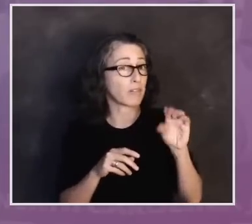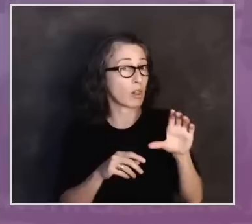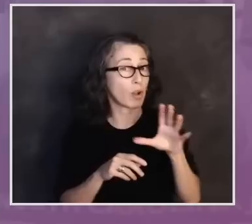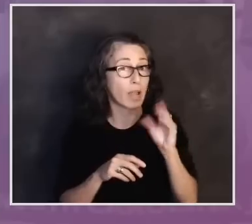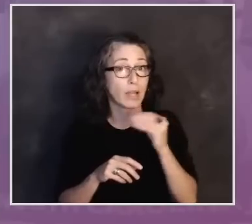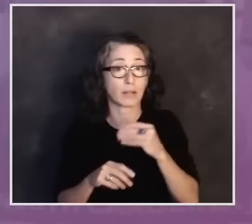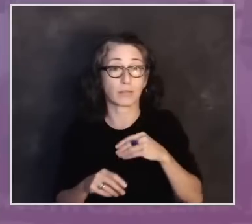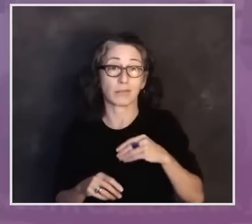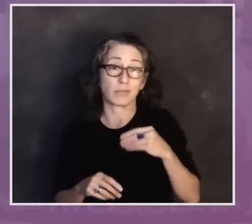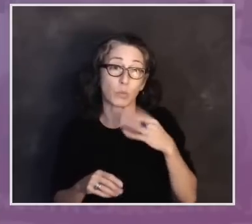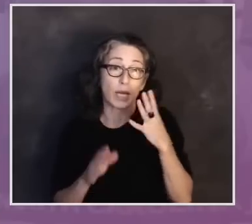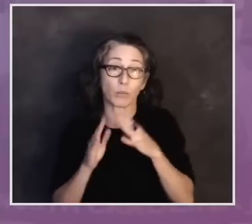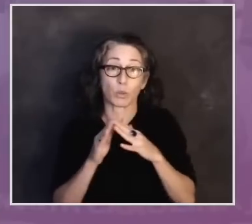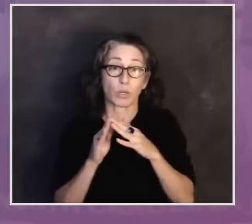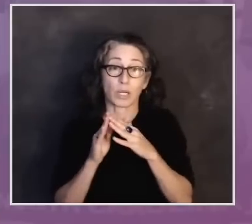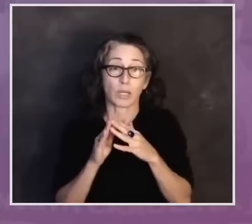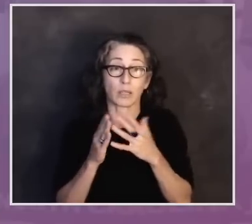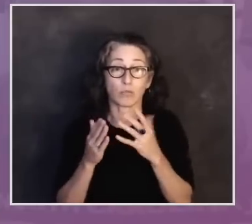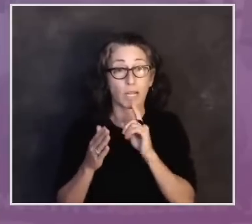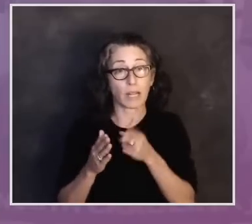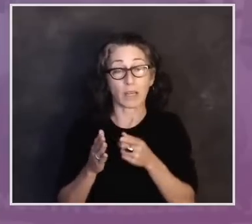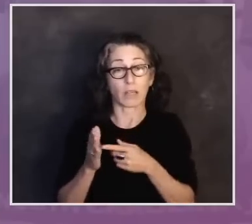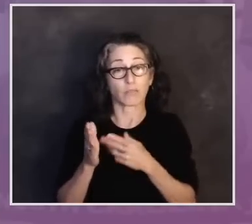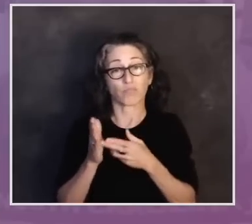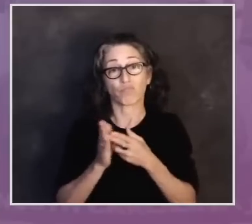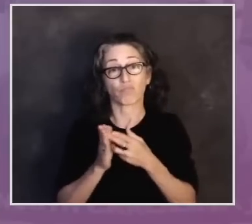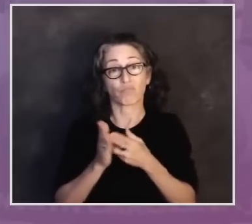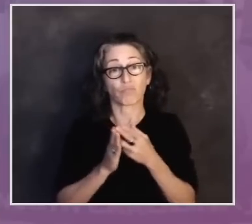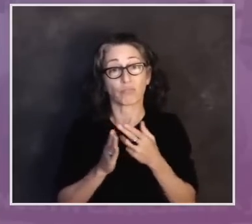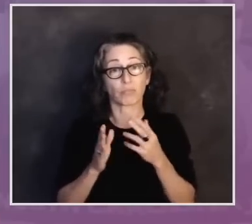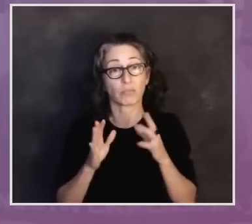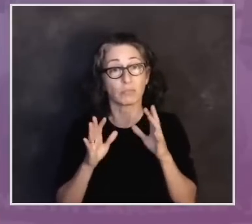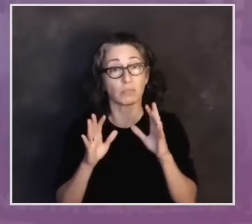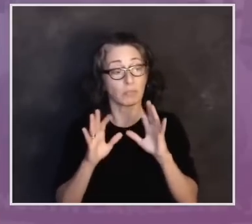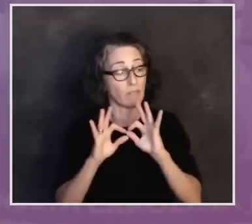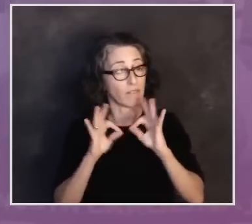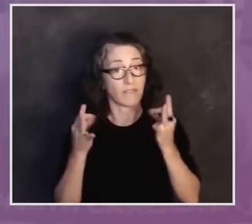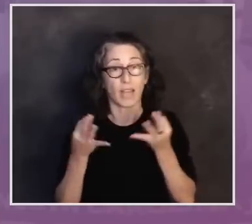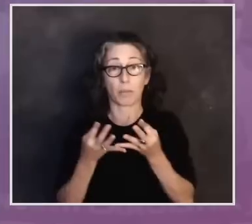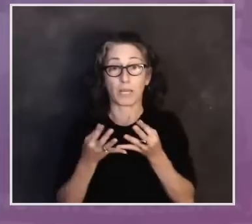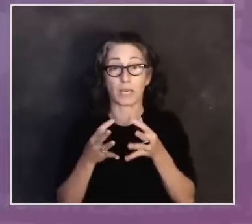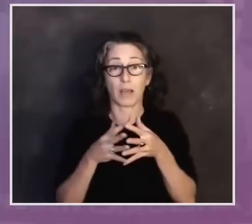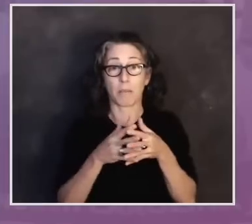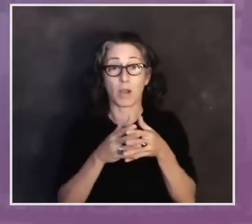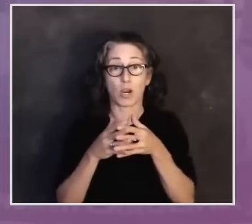AND HATE AND DIVISION AMONGST PEOPLE OF COLOR AND THE WHITE